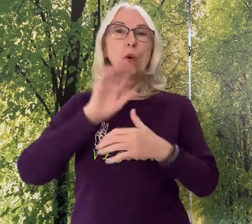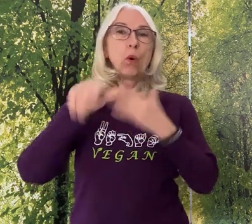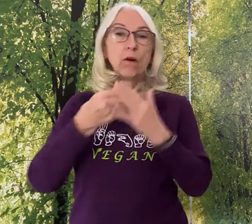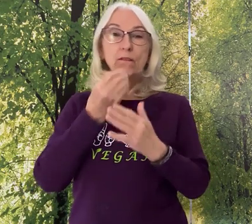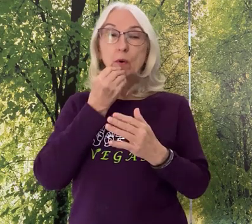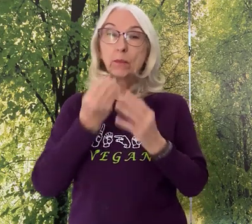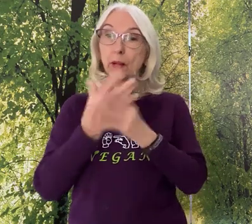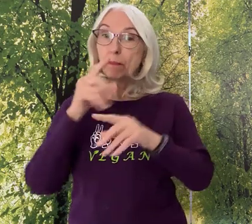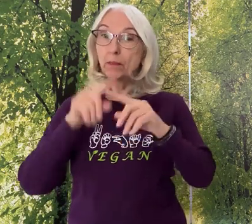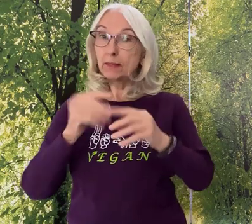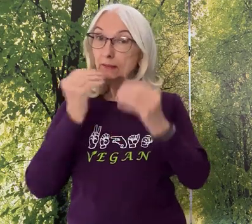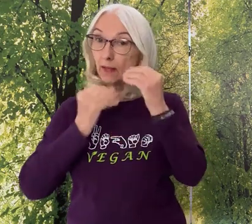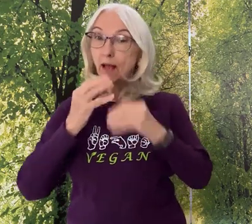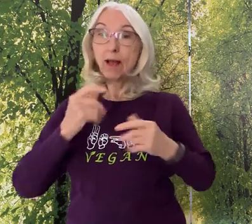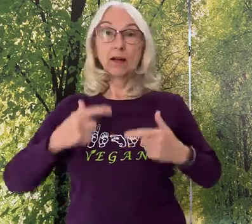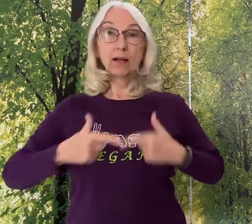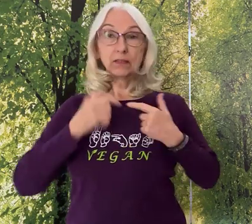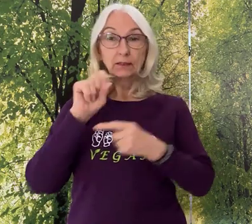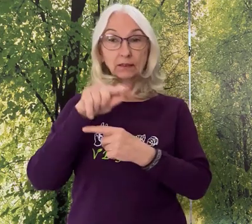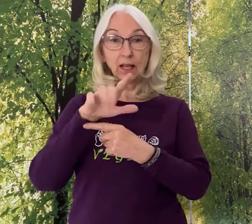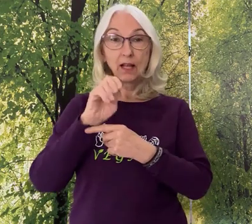a whole food plant-based diet and lifestyle!